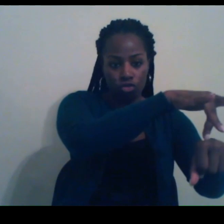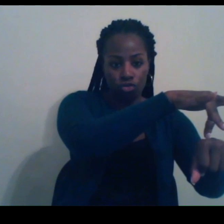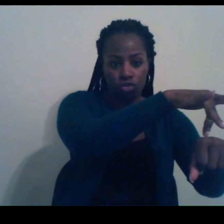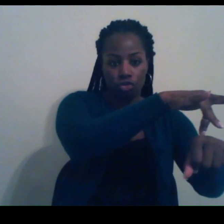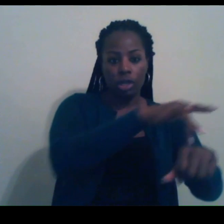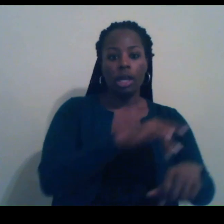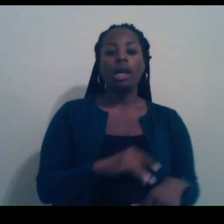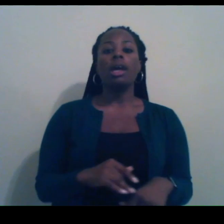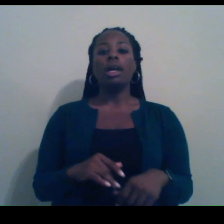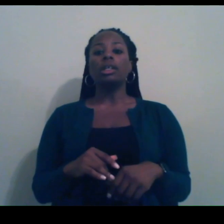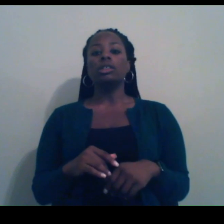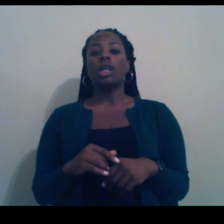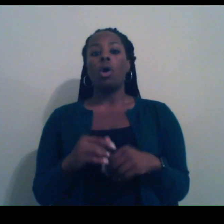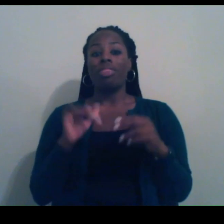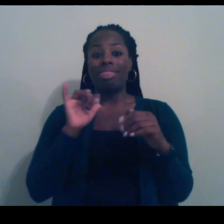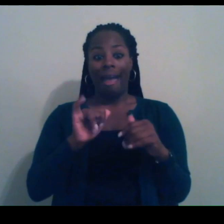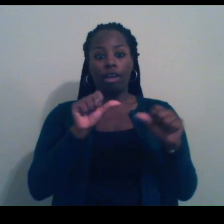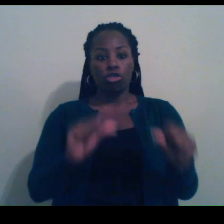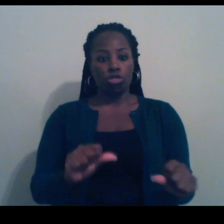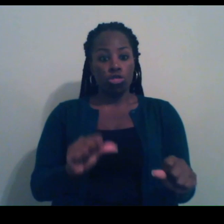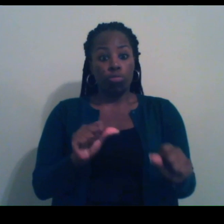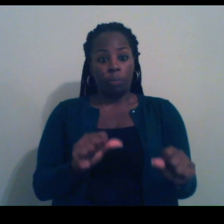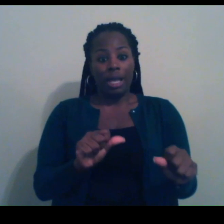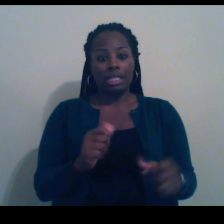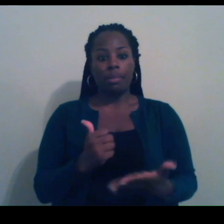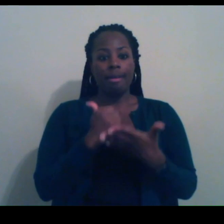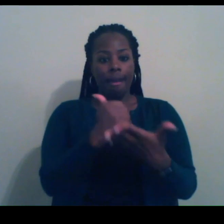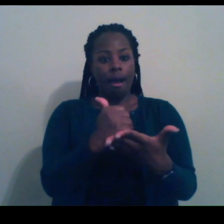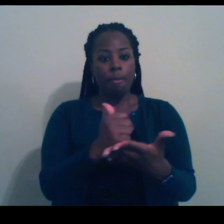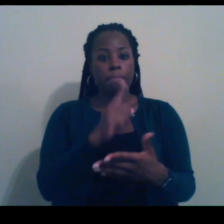the widespread and the contact tracing and the isolation that's very